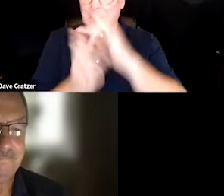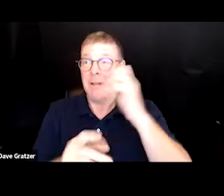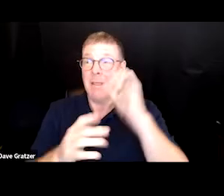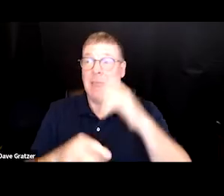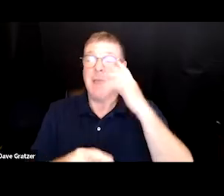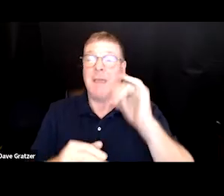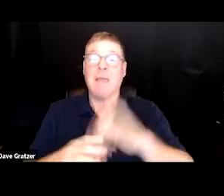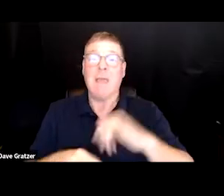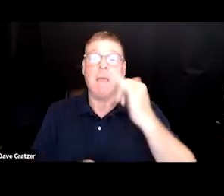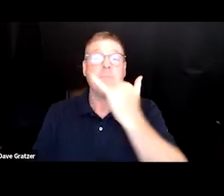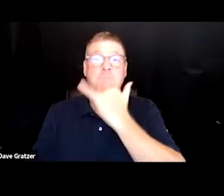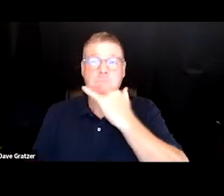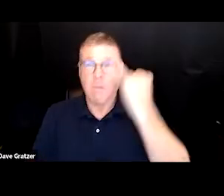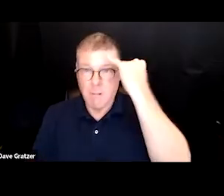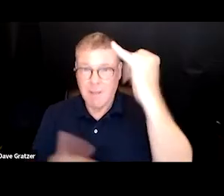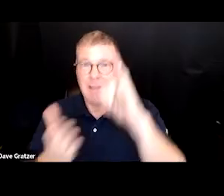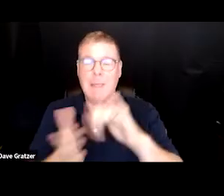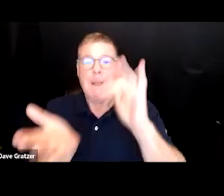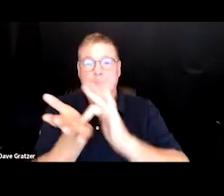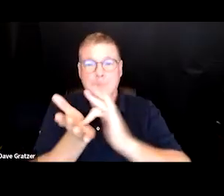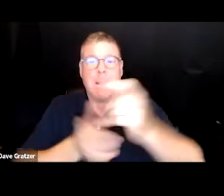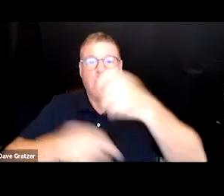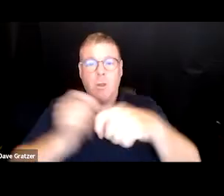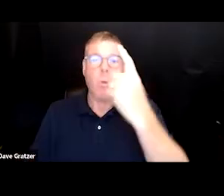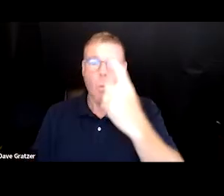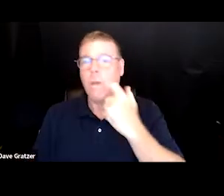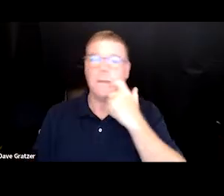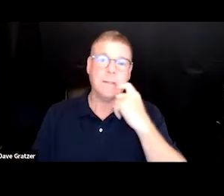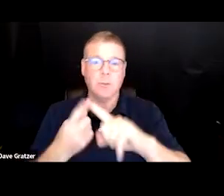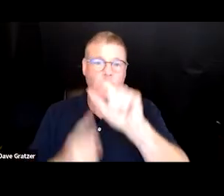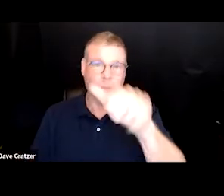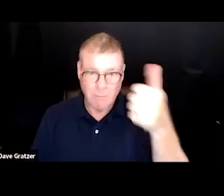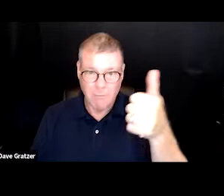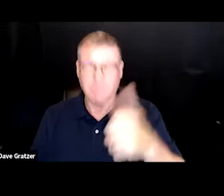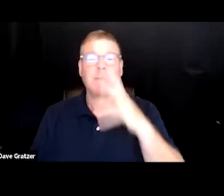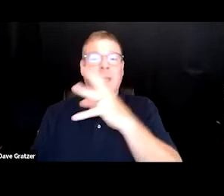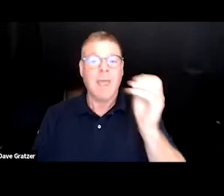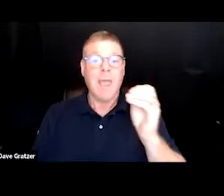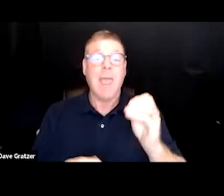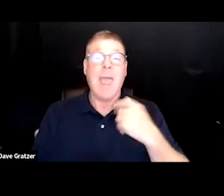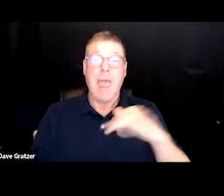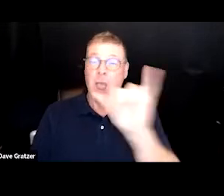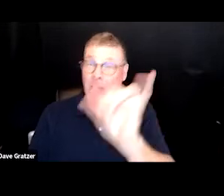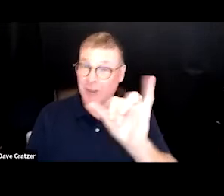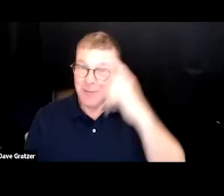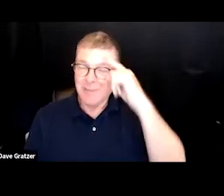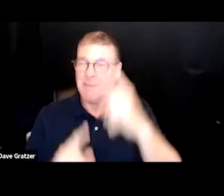that medications are replacing one addiction for another. And I think also from a logistical perspective,